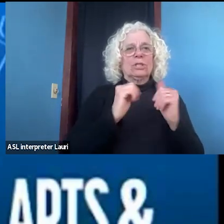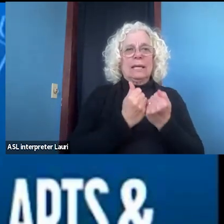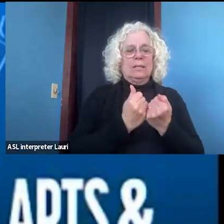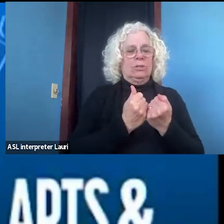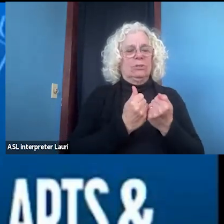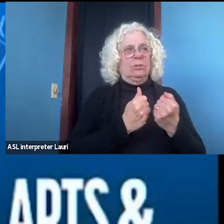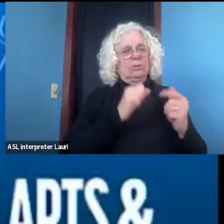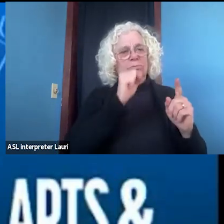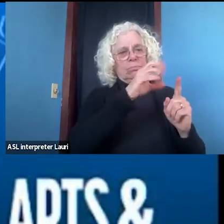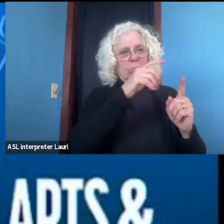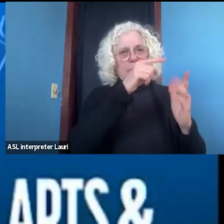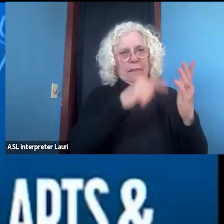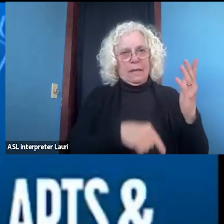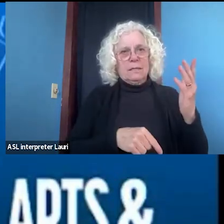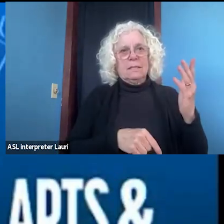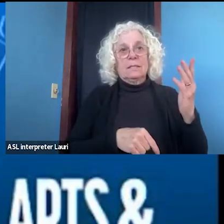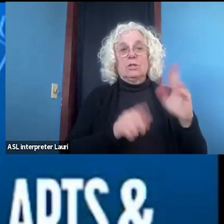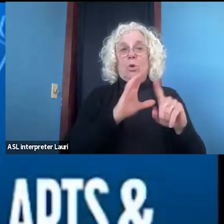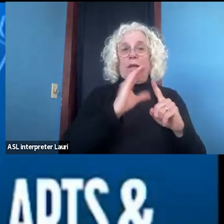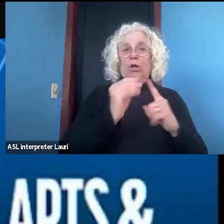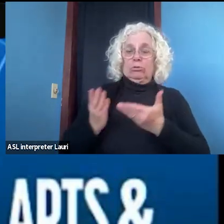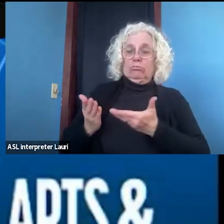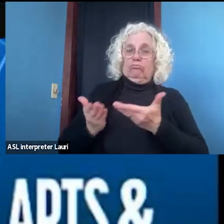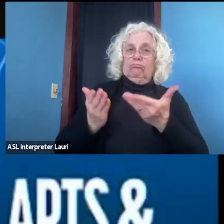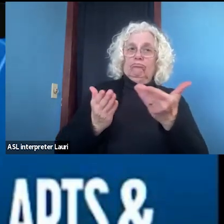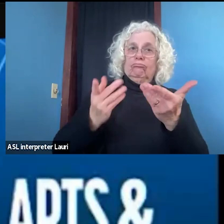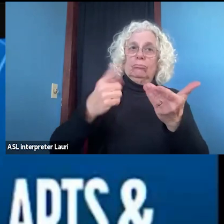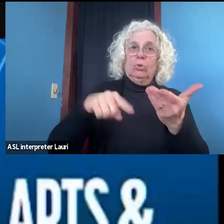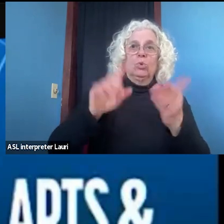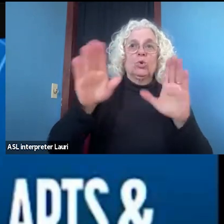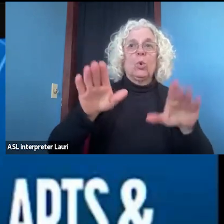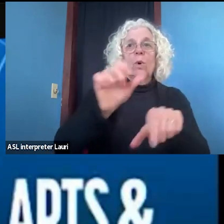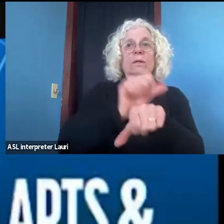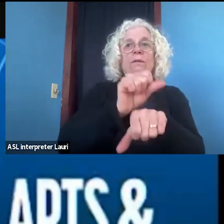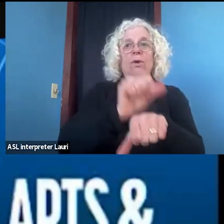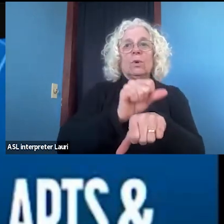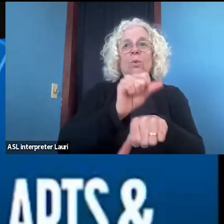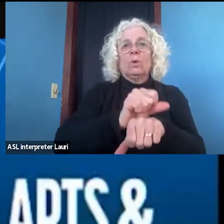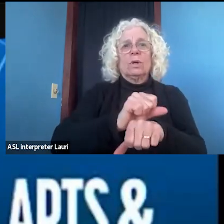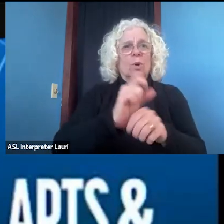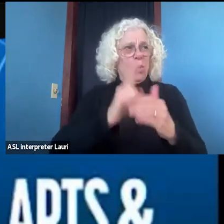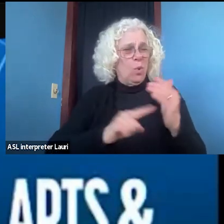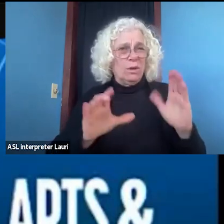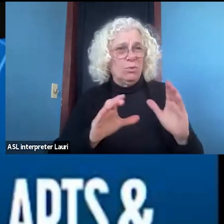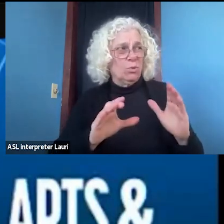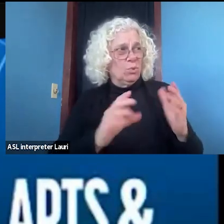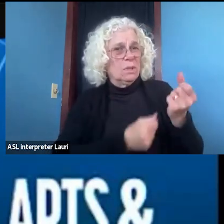and our culture bearers, doing just the great work again and again. Everything you do to advance the arts is important.